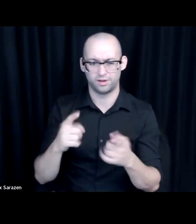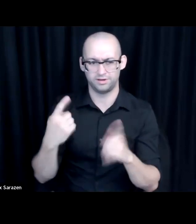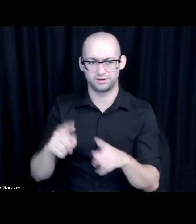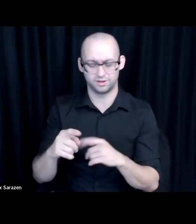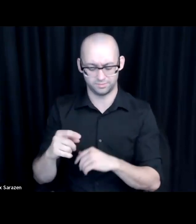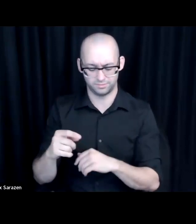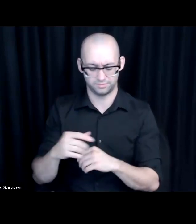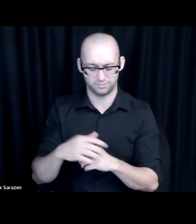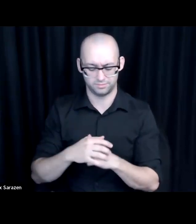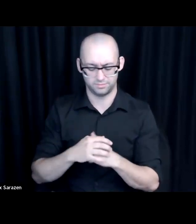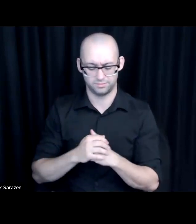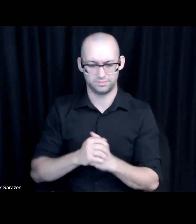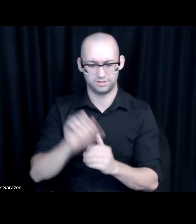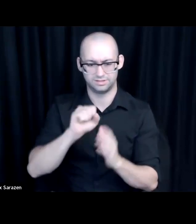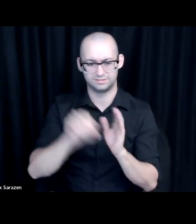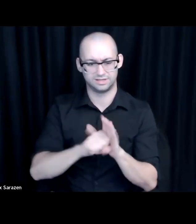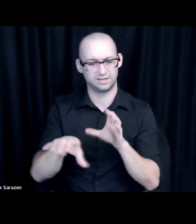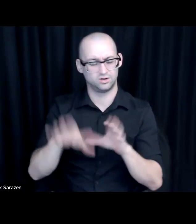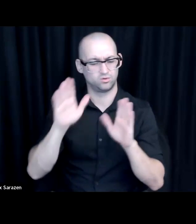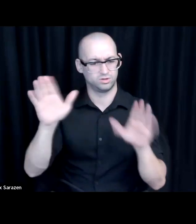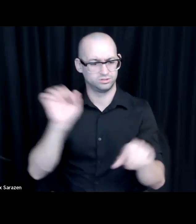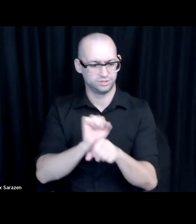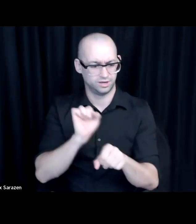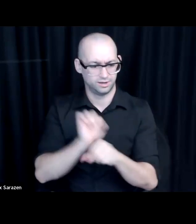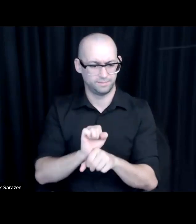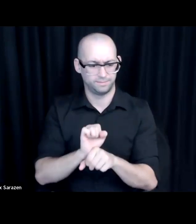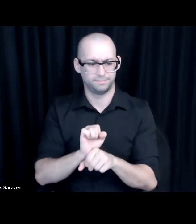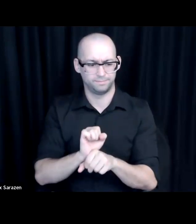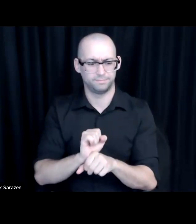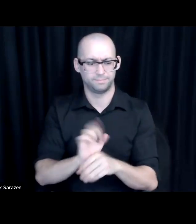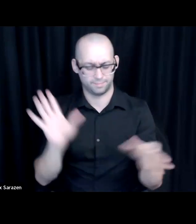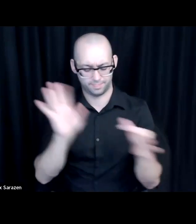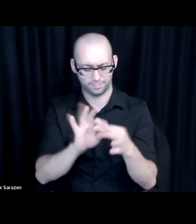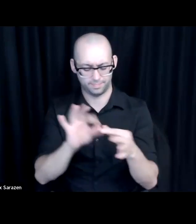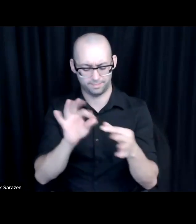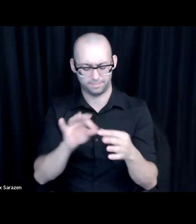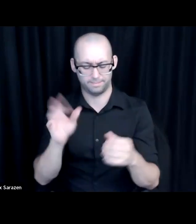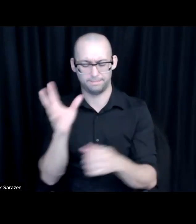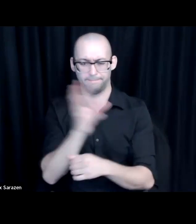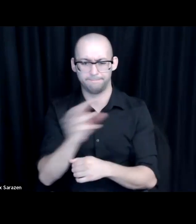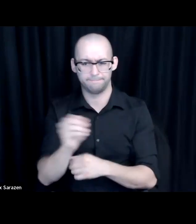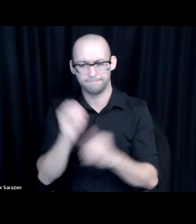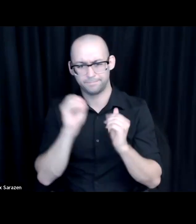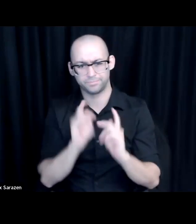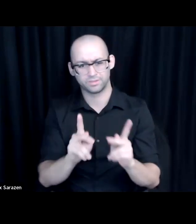you know, the State has done a wonderful job of doing outreach and then giving the opportunity for